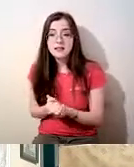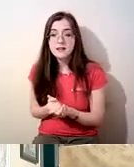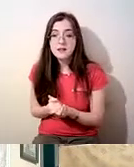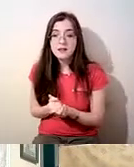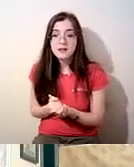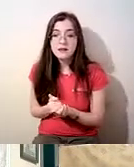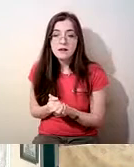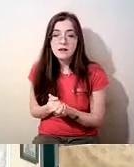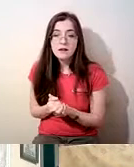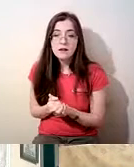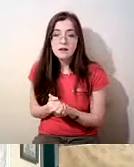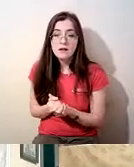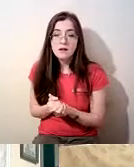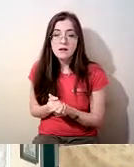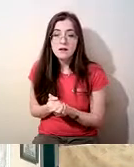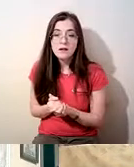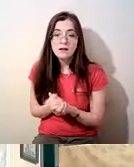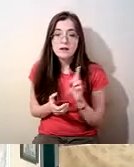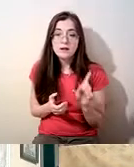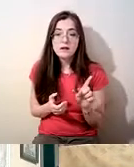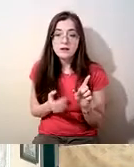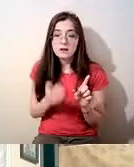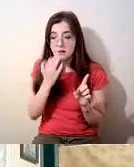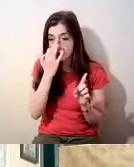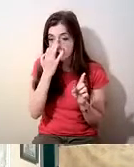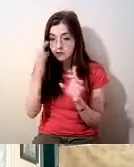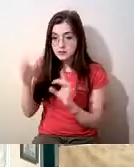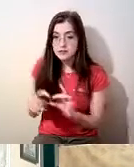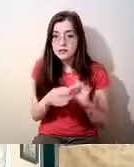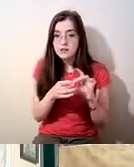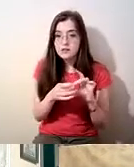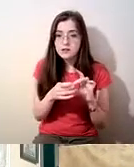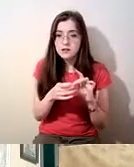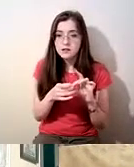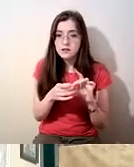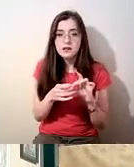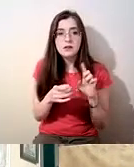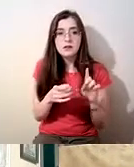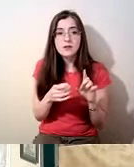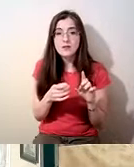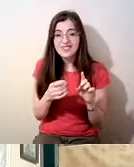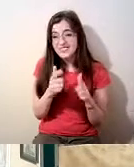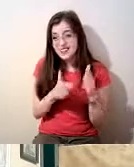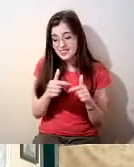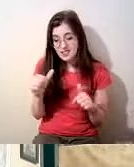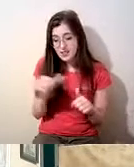of adaptive cycles which extends into thousands of pounds women already earn less than men in the uk